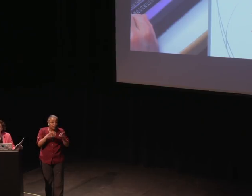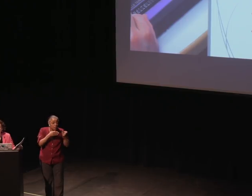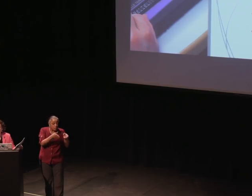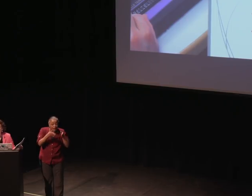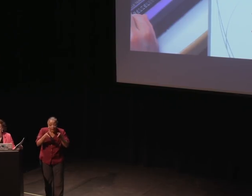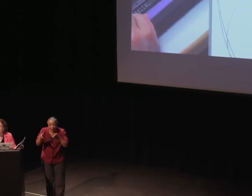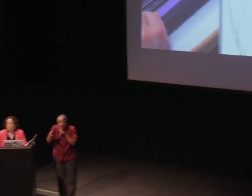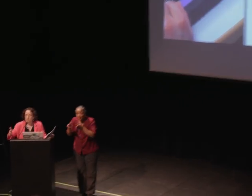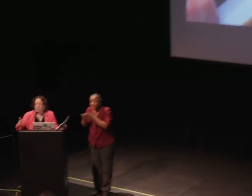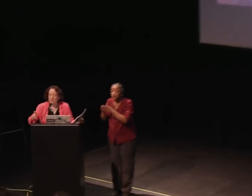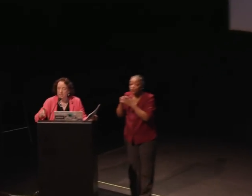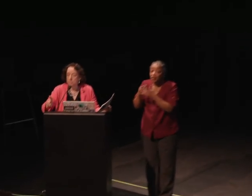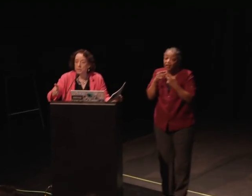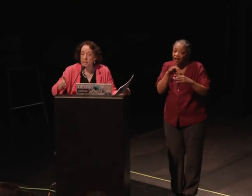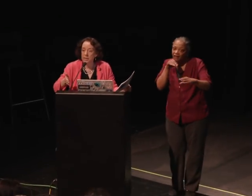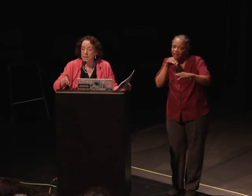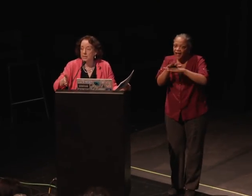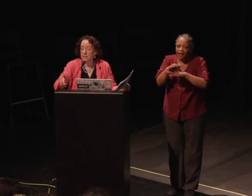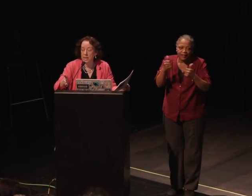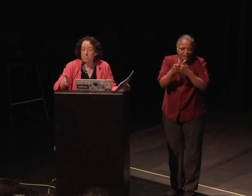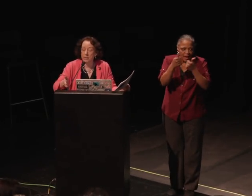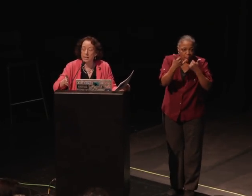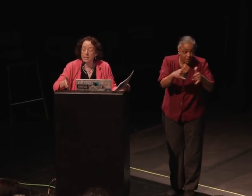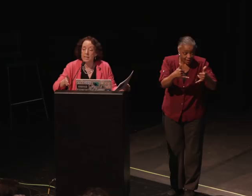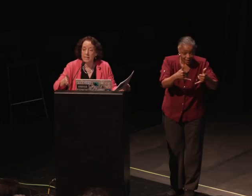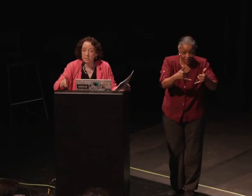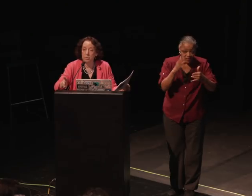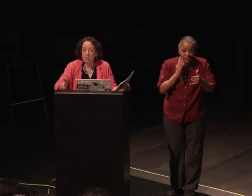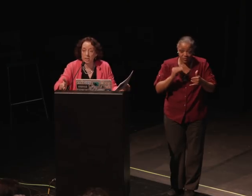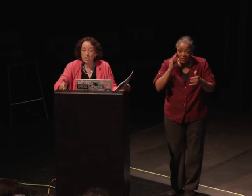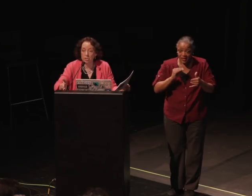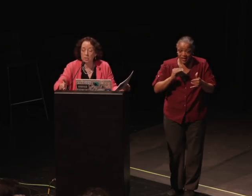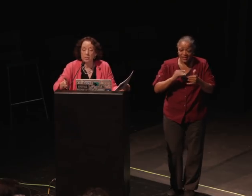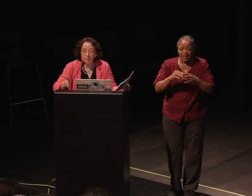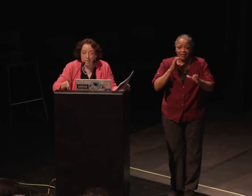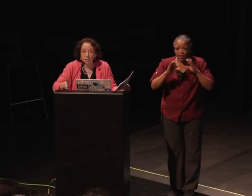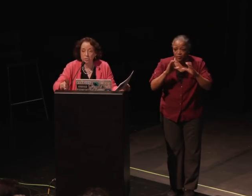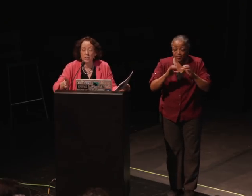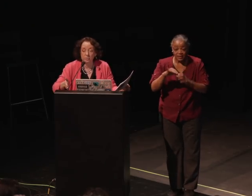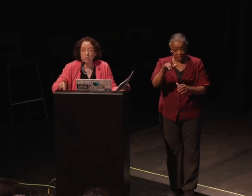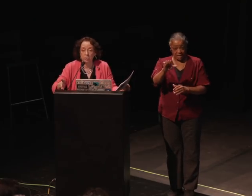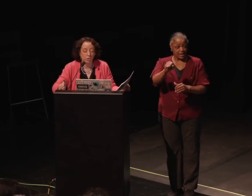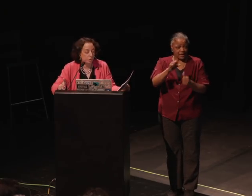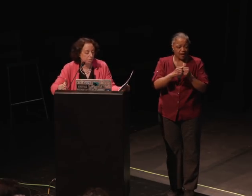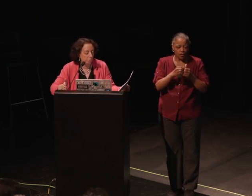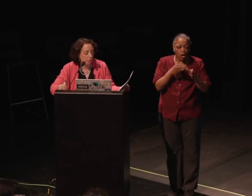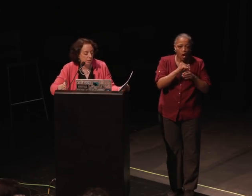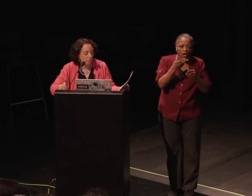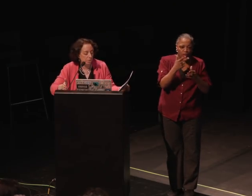going to affect the game planning and game playing and that communication, then, yes, you'd have to do it all three ways.